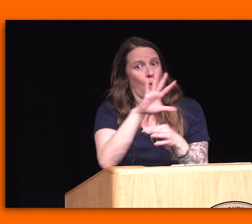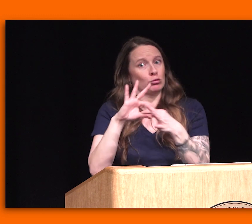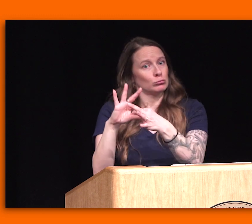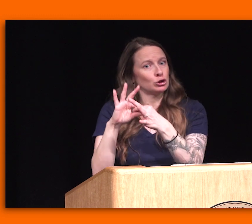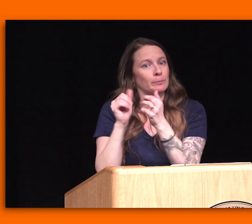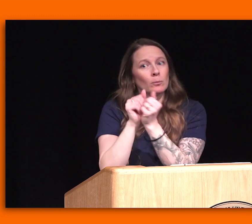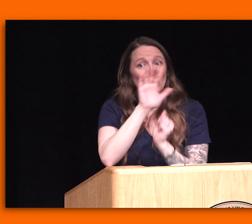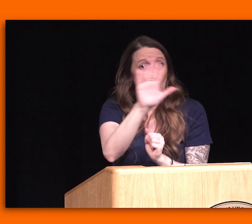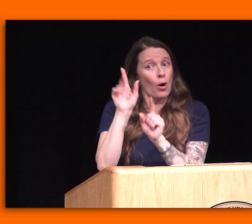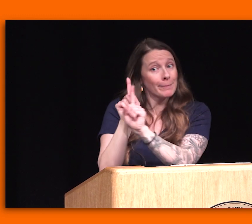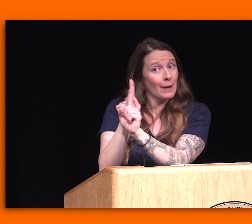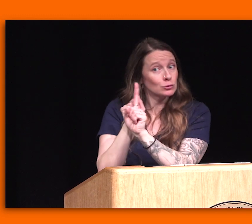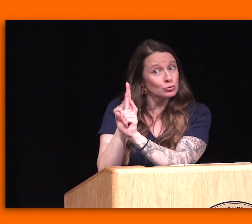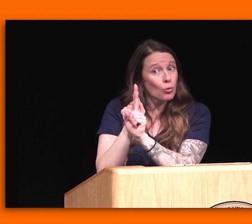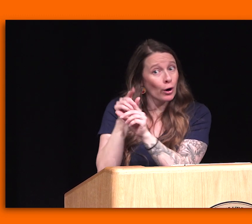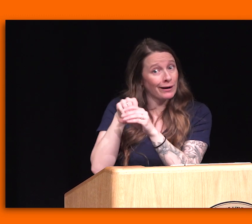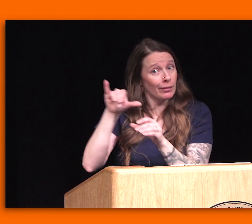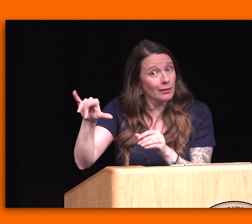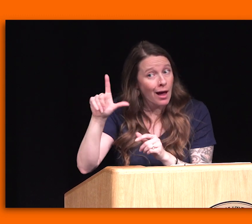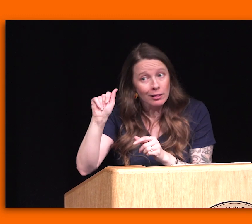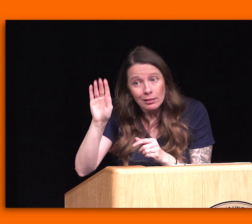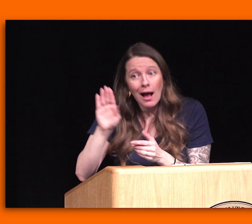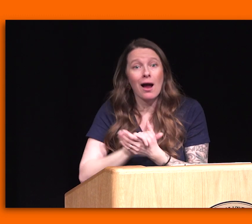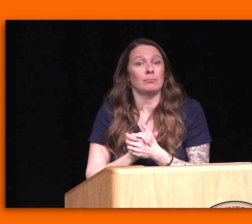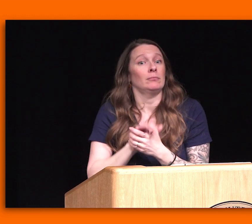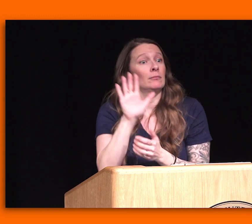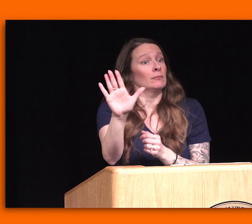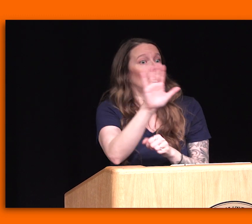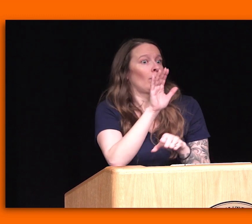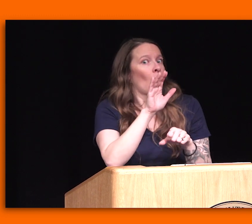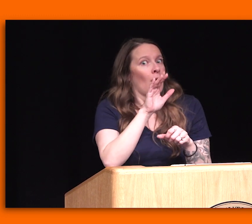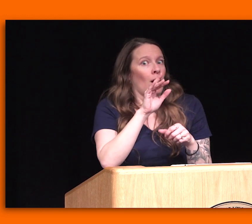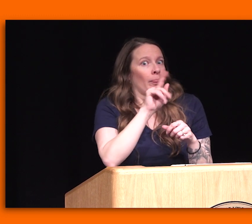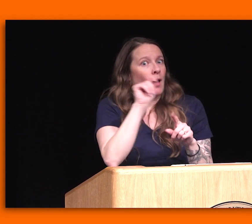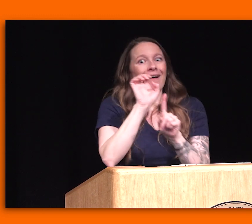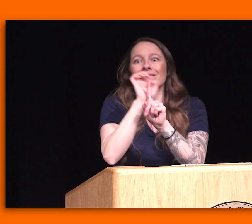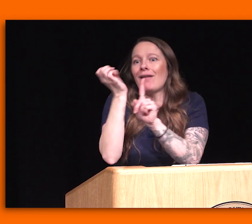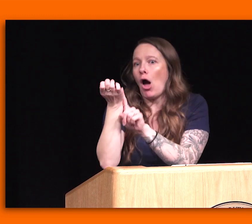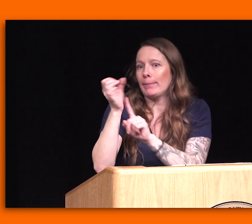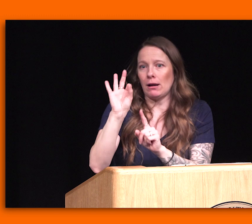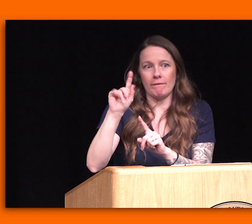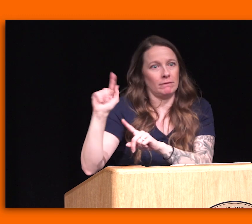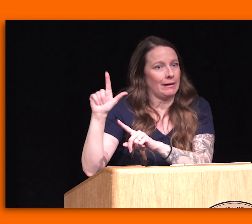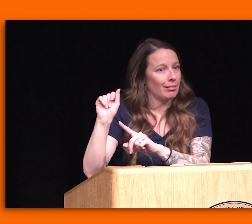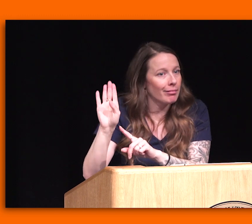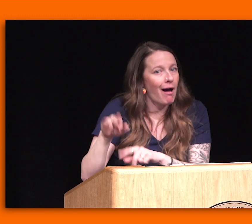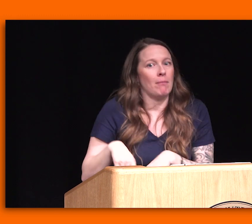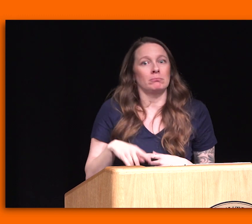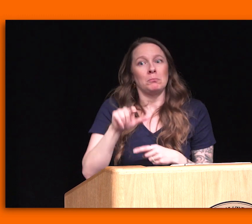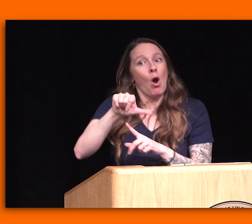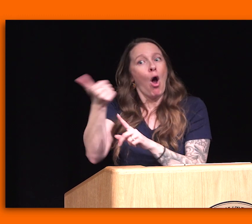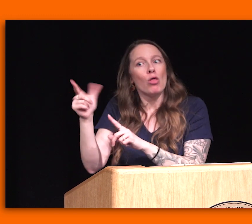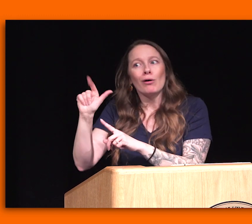But it's also an opportunity to develop relationships with mentors and advisors in those labs. You want to see what the environment is like